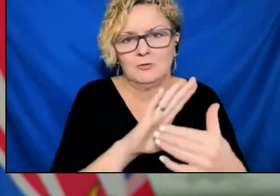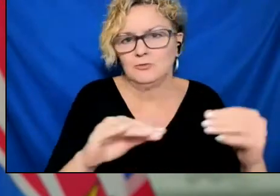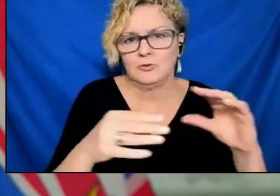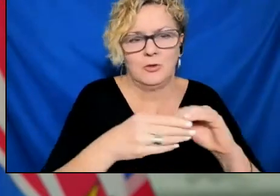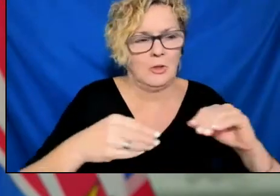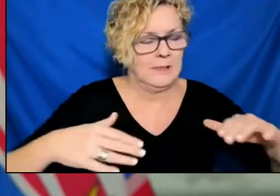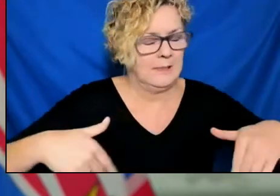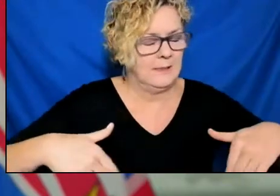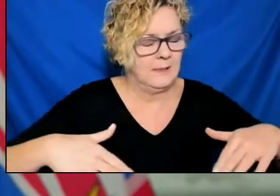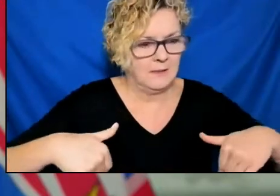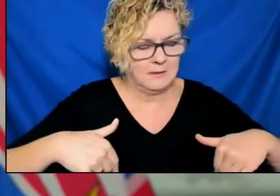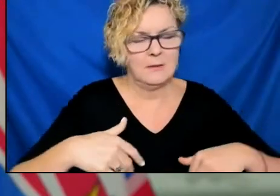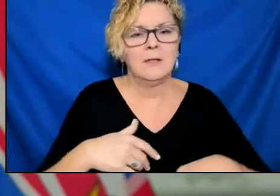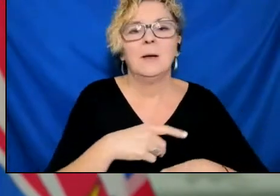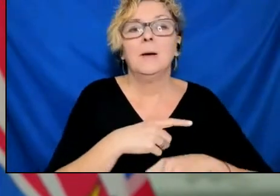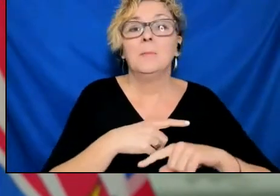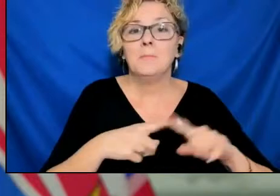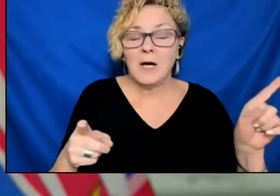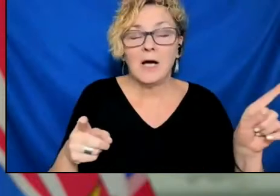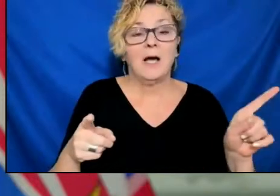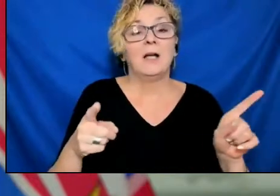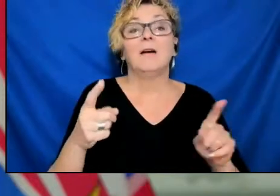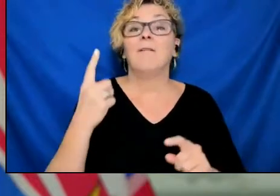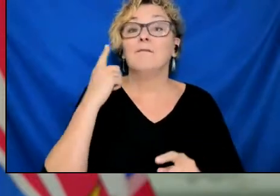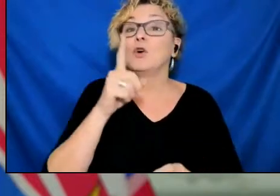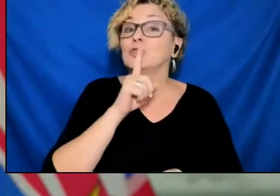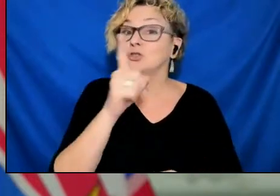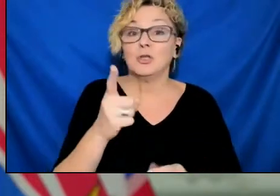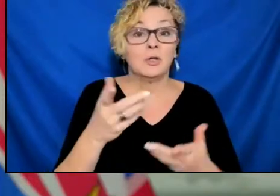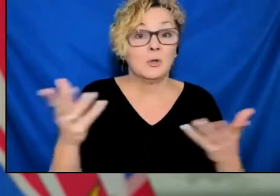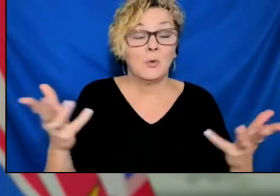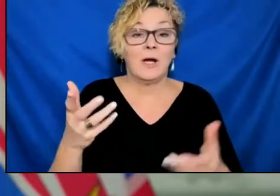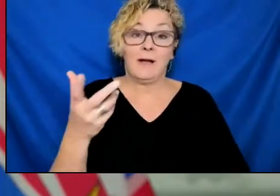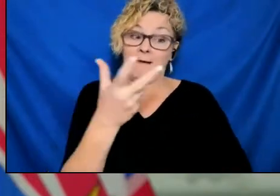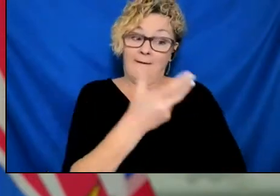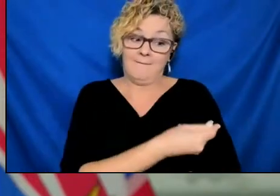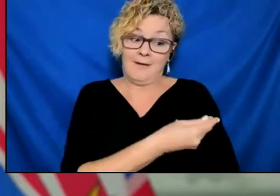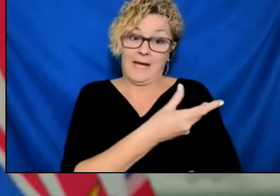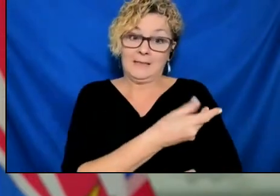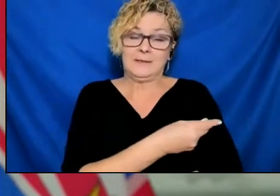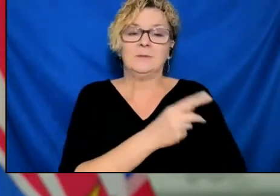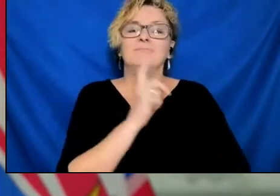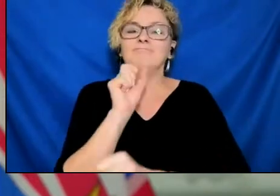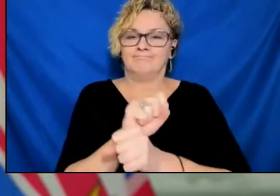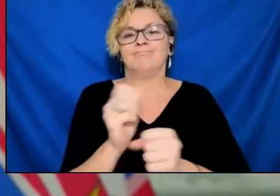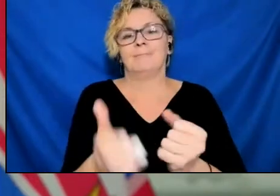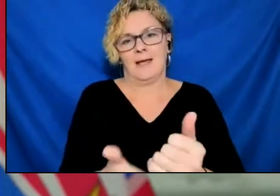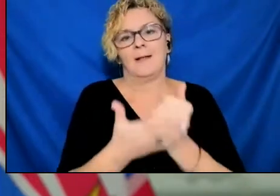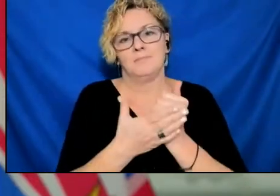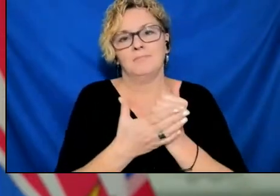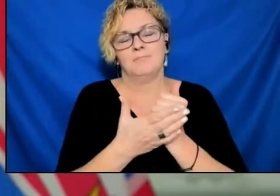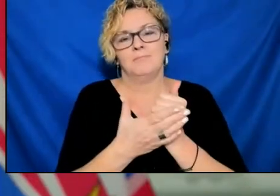across the globe and here in BC is that vaccines make a huge difference.